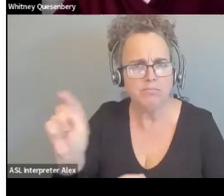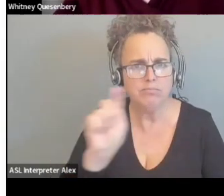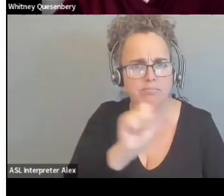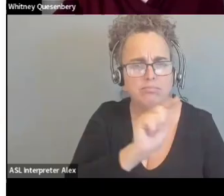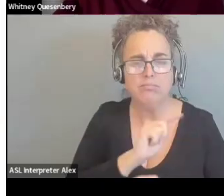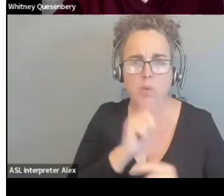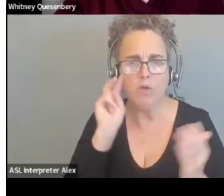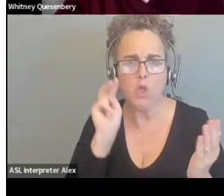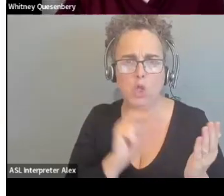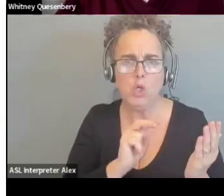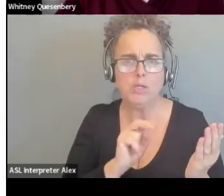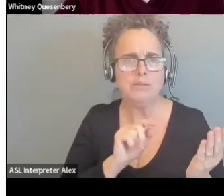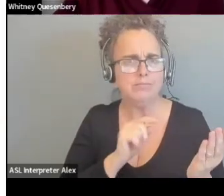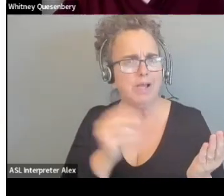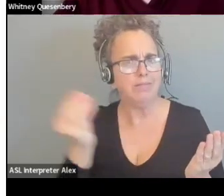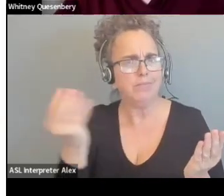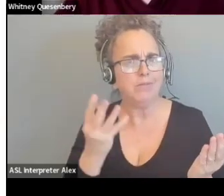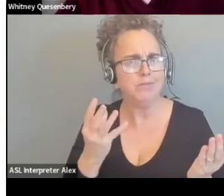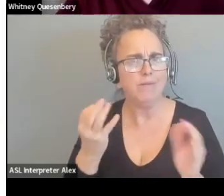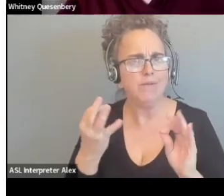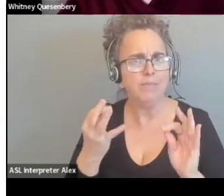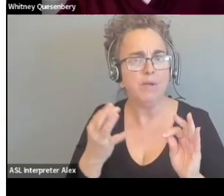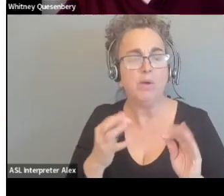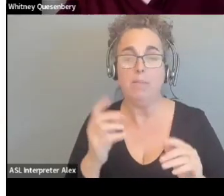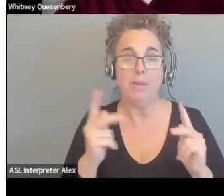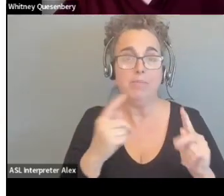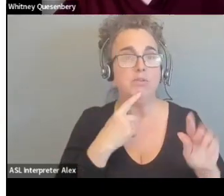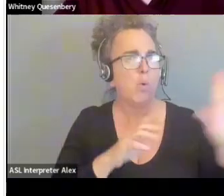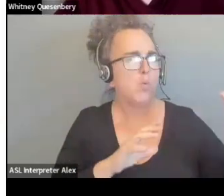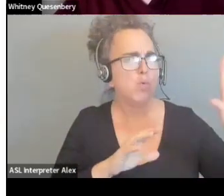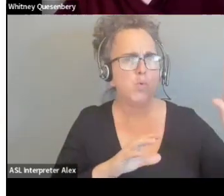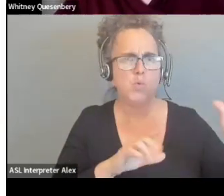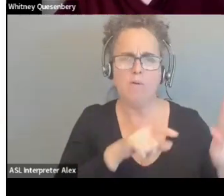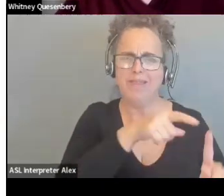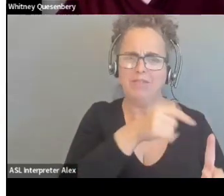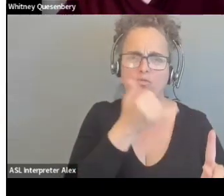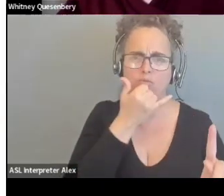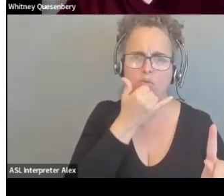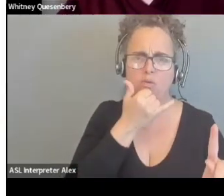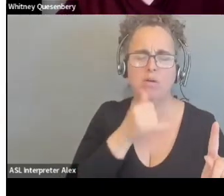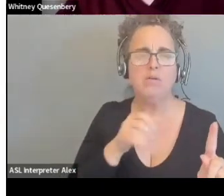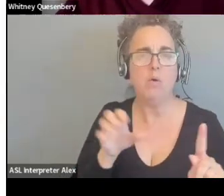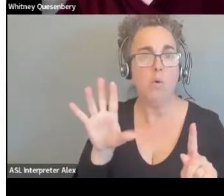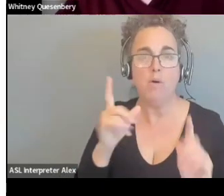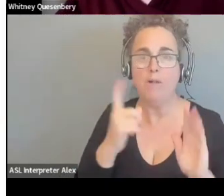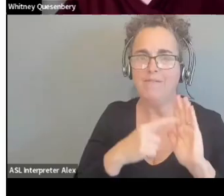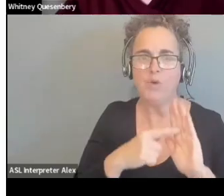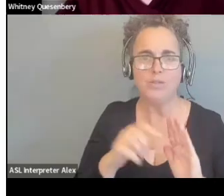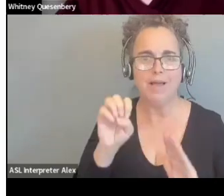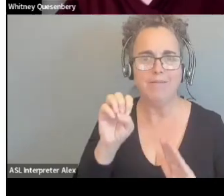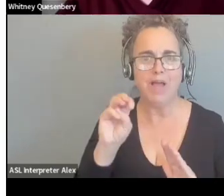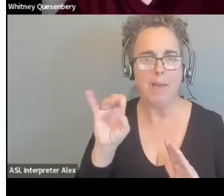In some cases people told us about details we had wrong. My, my example was that Emily, who has both a power wheelchair